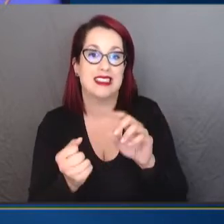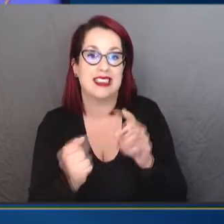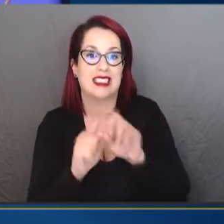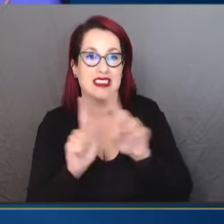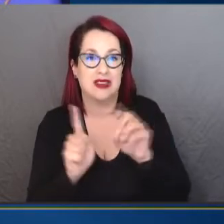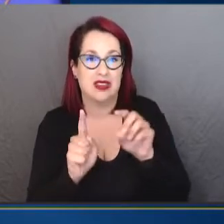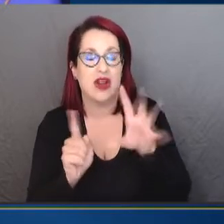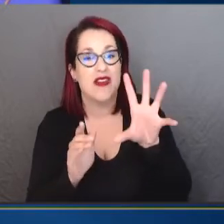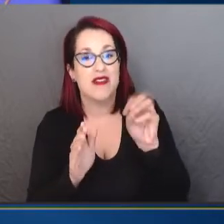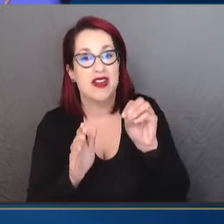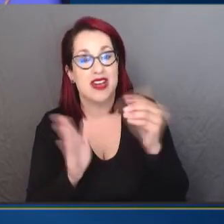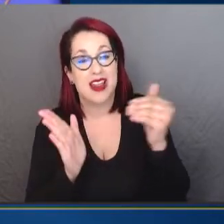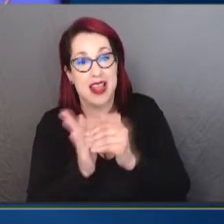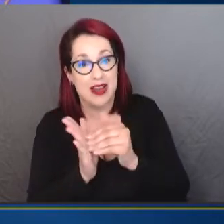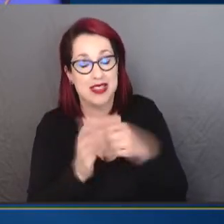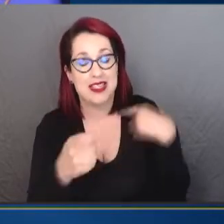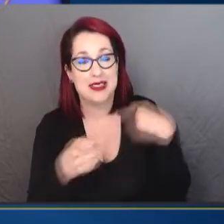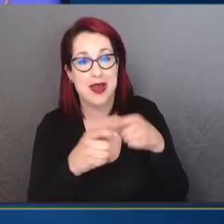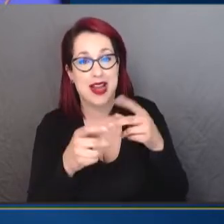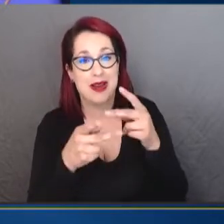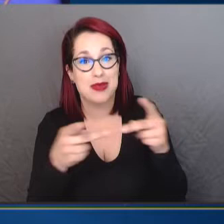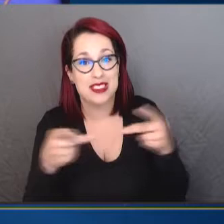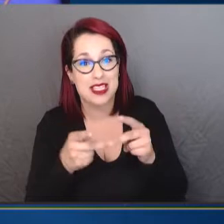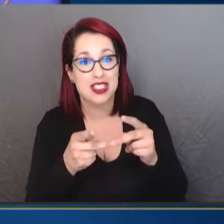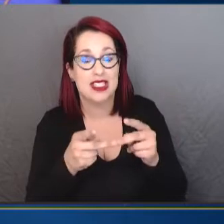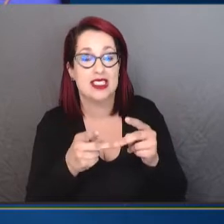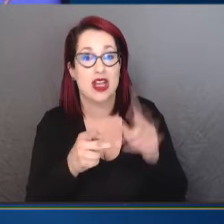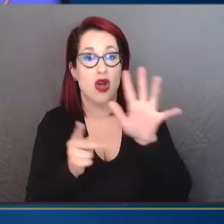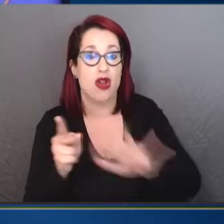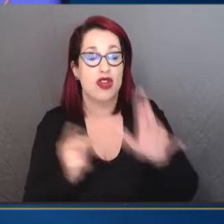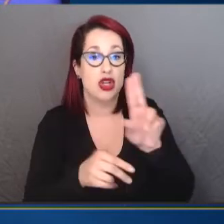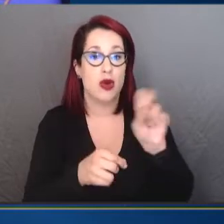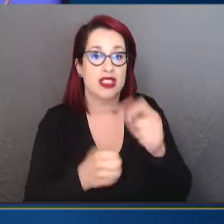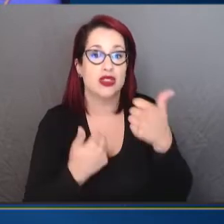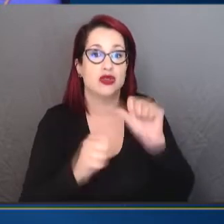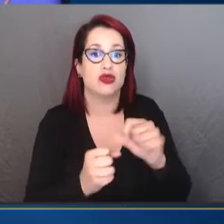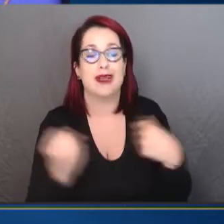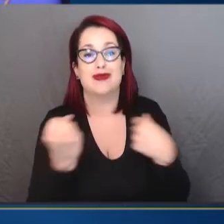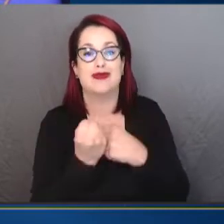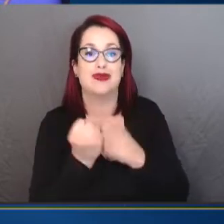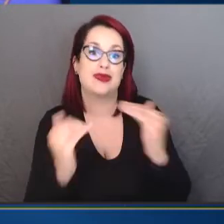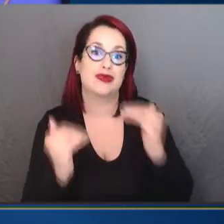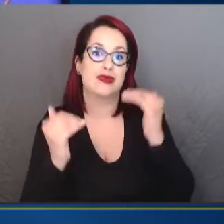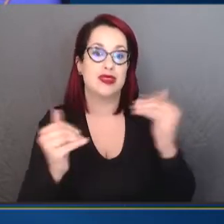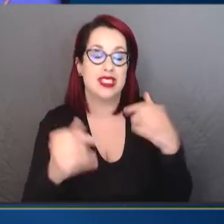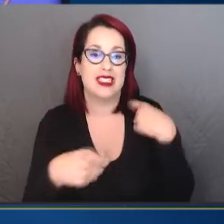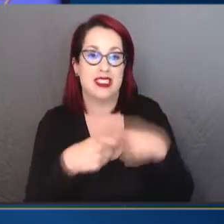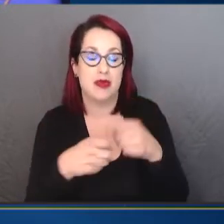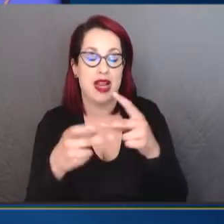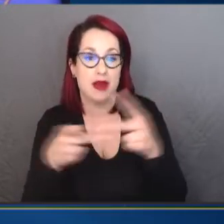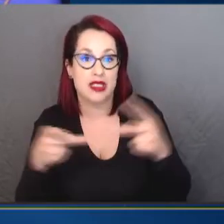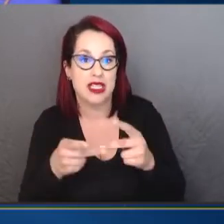United States. It is dedicated to empower Hispanic physicians, healthcare associates, residents, and medical students to the -- to be leaders who will help